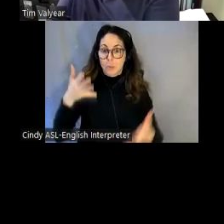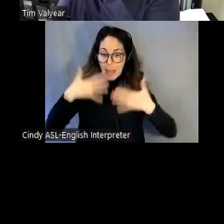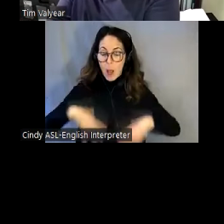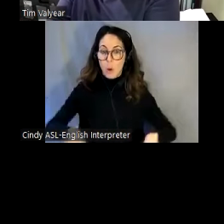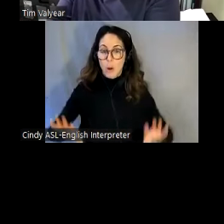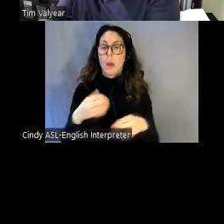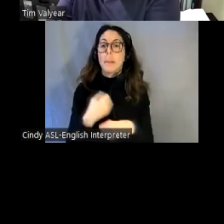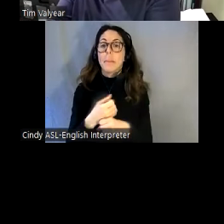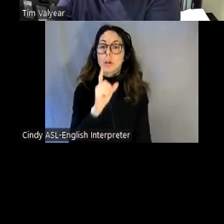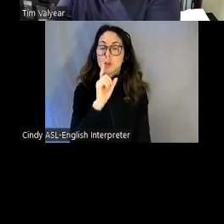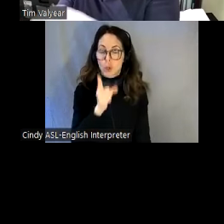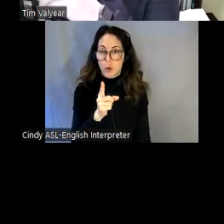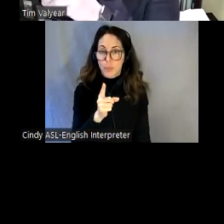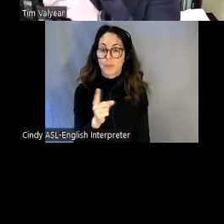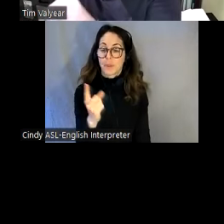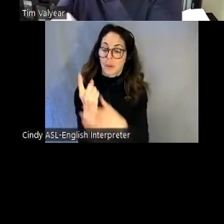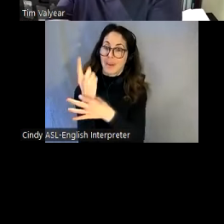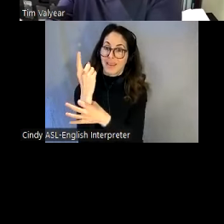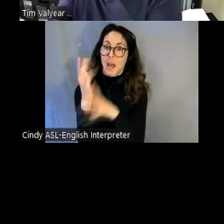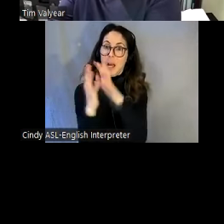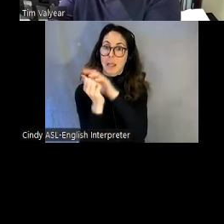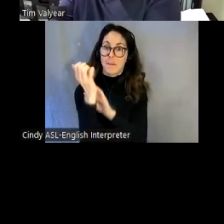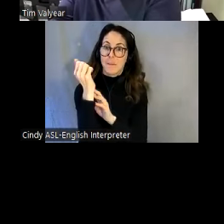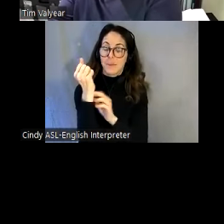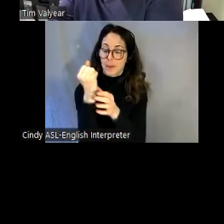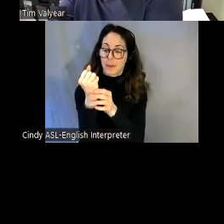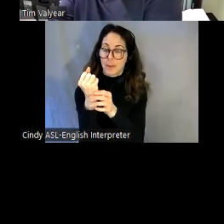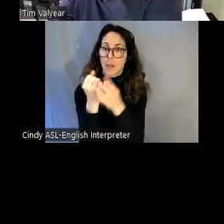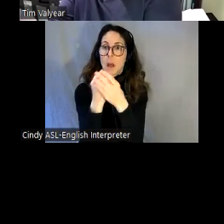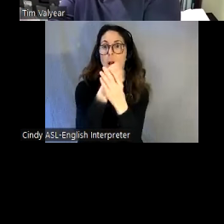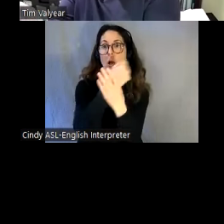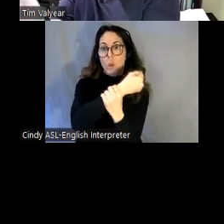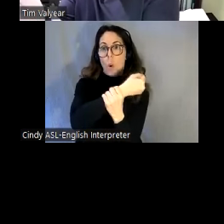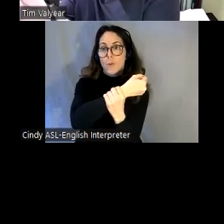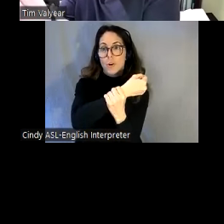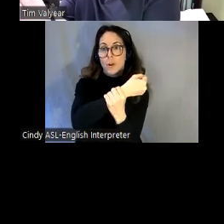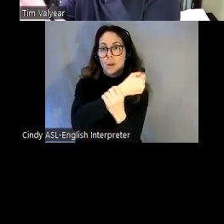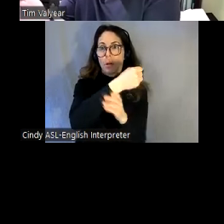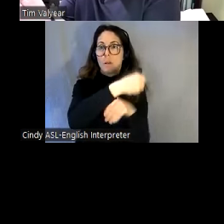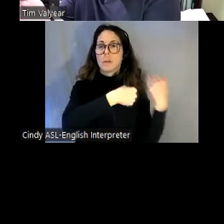want them loose to allow the germs inside. And when you're